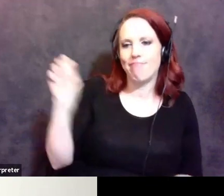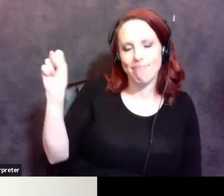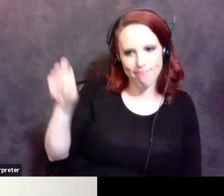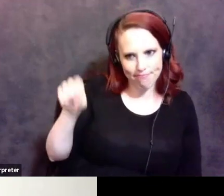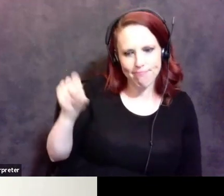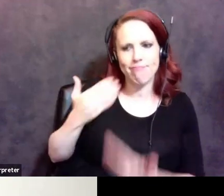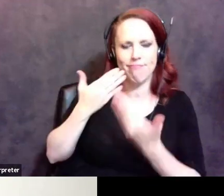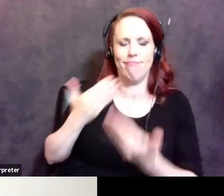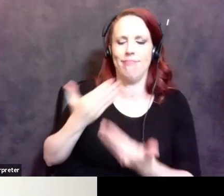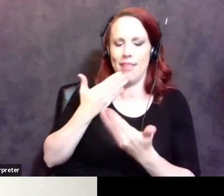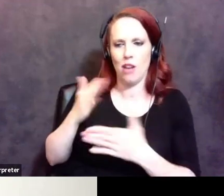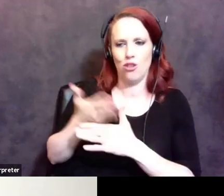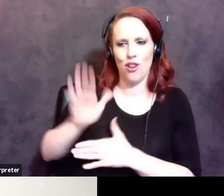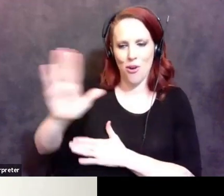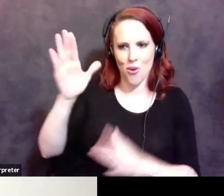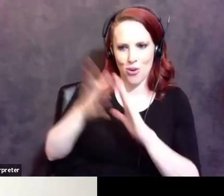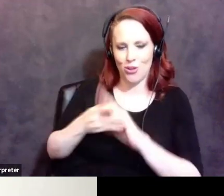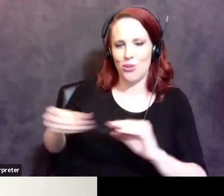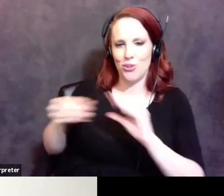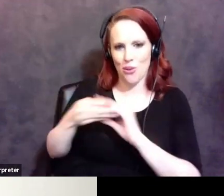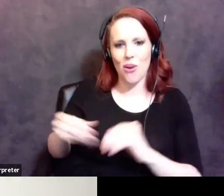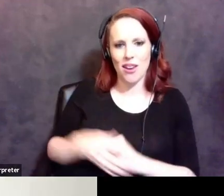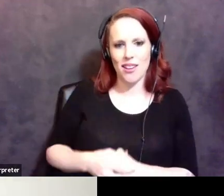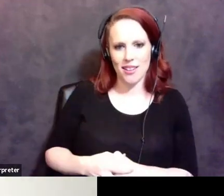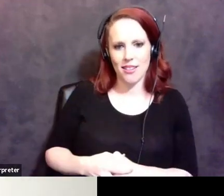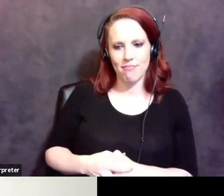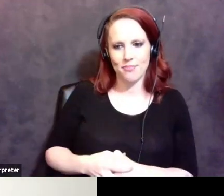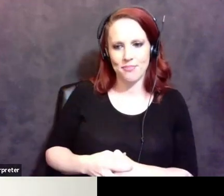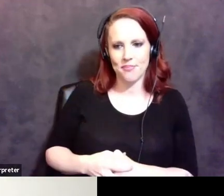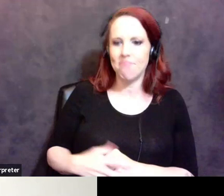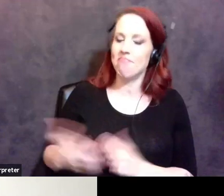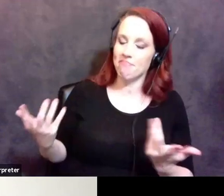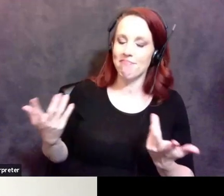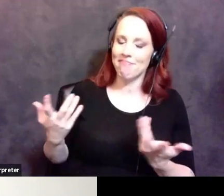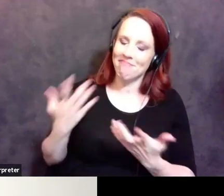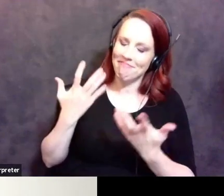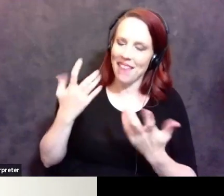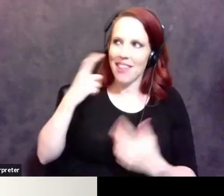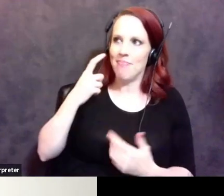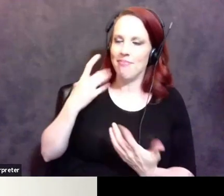Thank you for sharing your story. I think, yeah, thank you. Can you talk a little bit